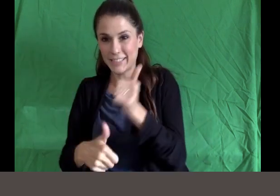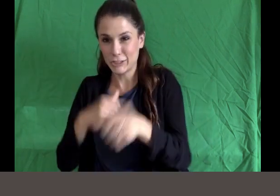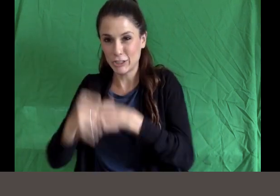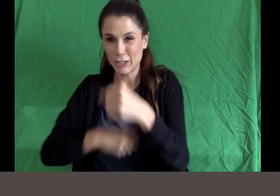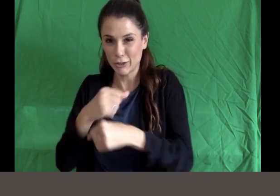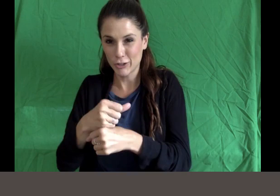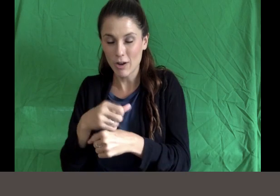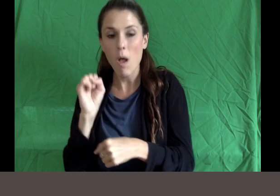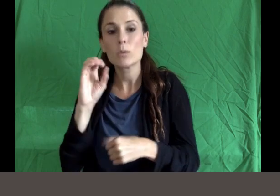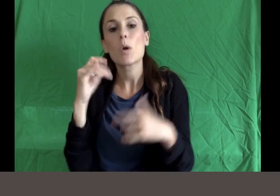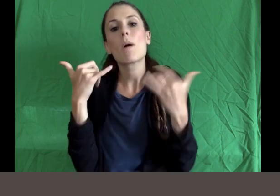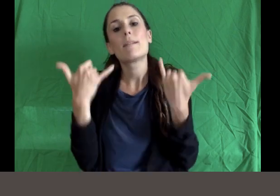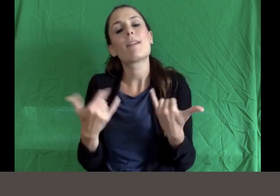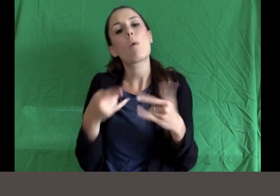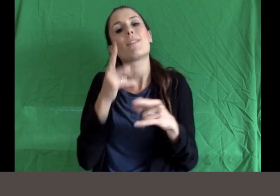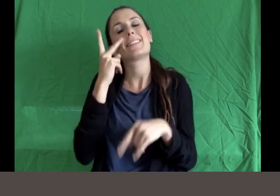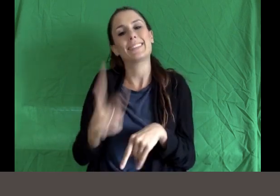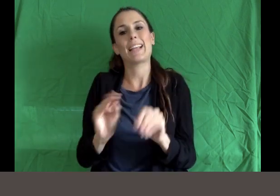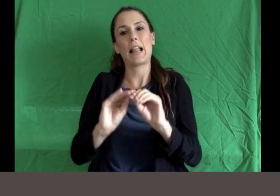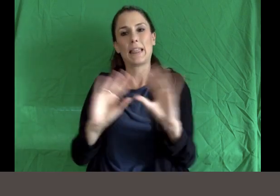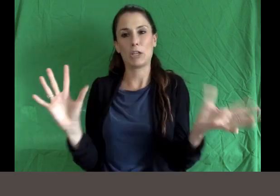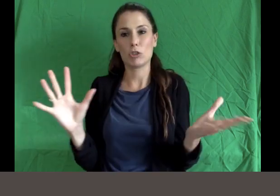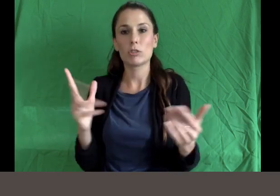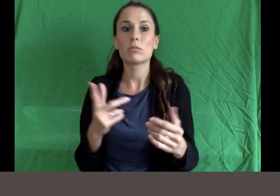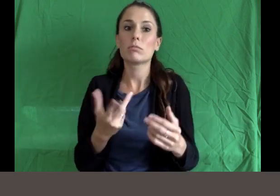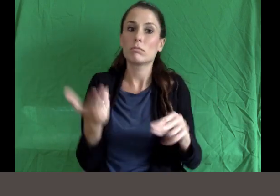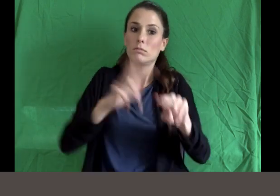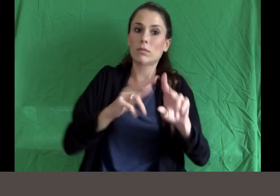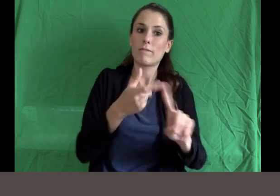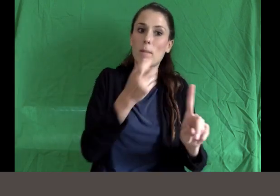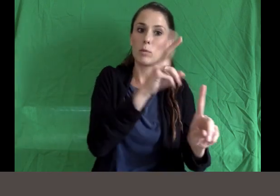and so you can very clearly see this increase from 2000 all the way up to 2010